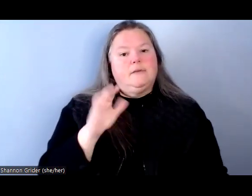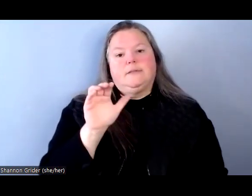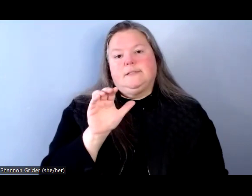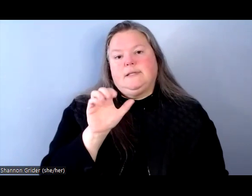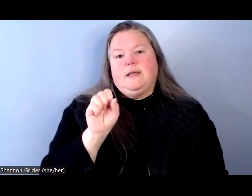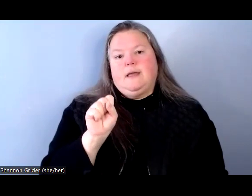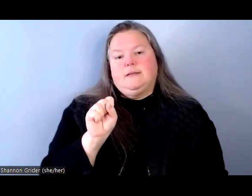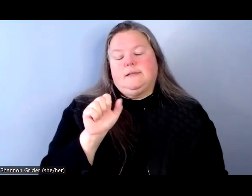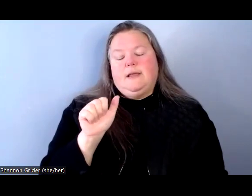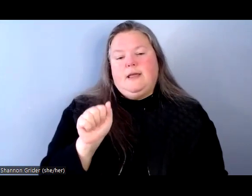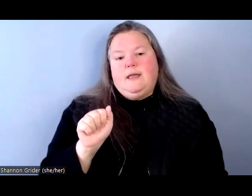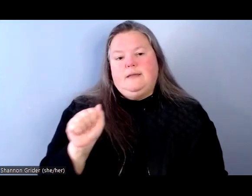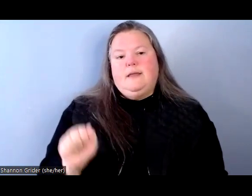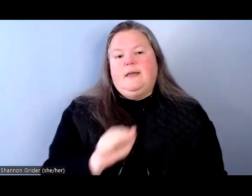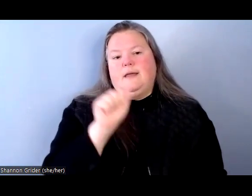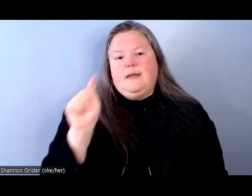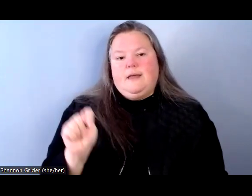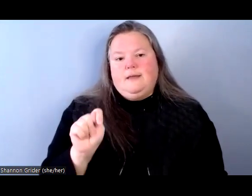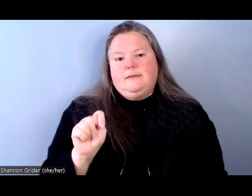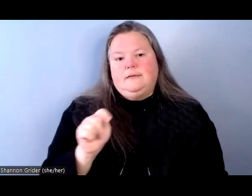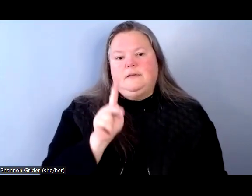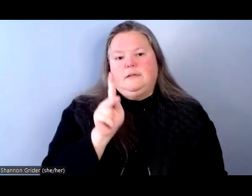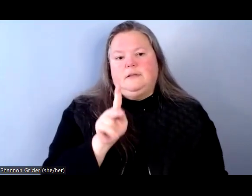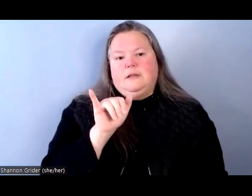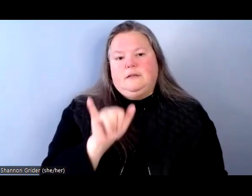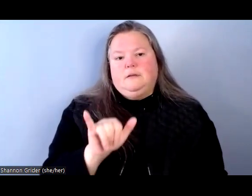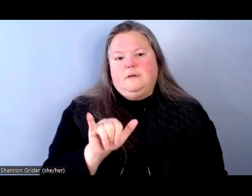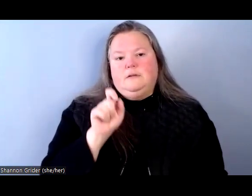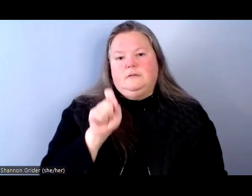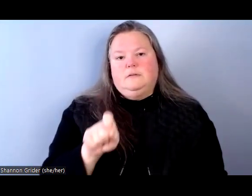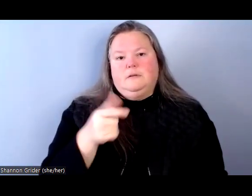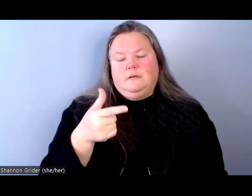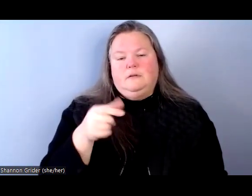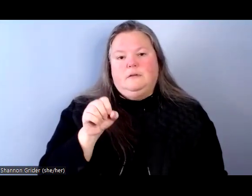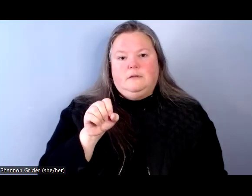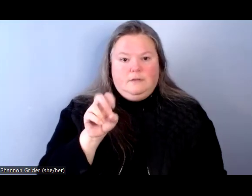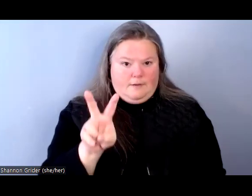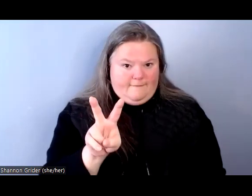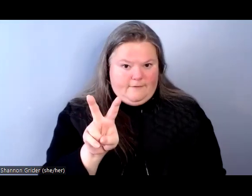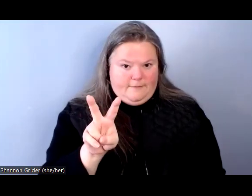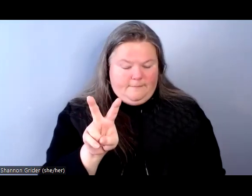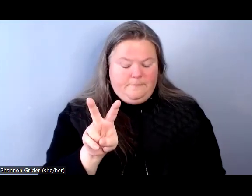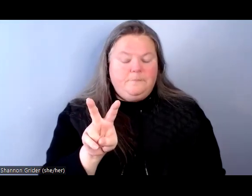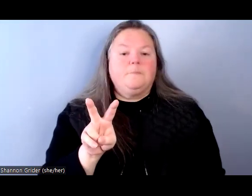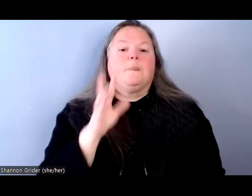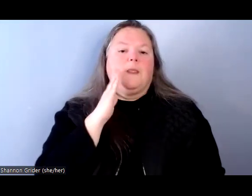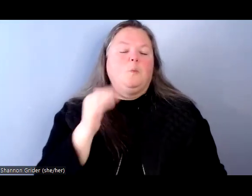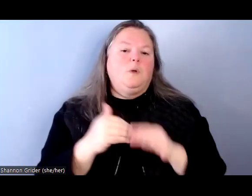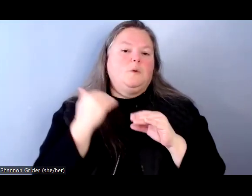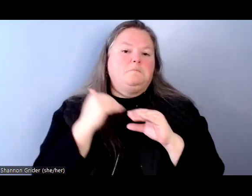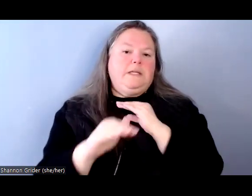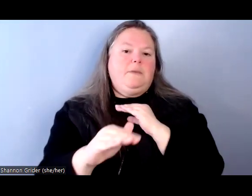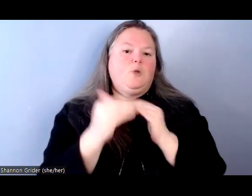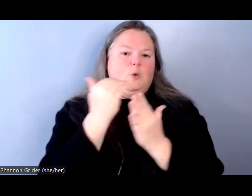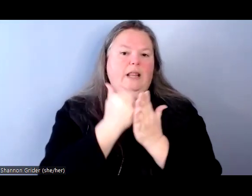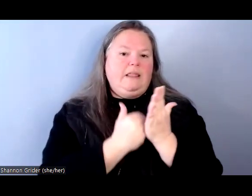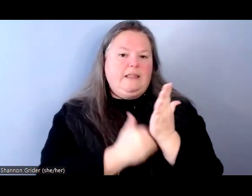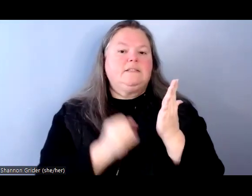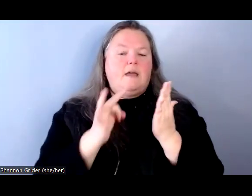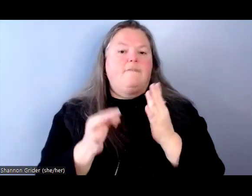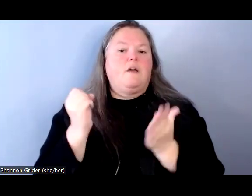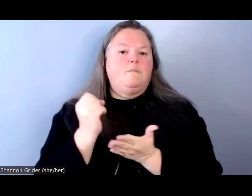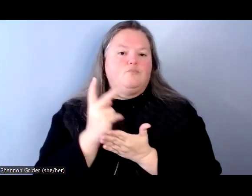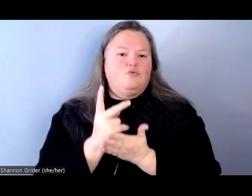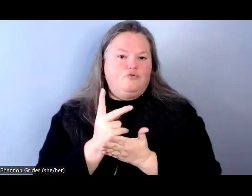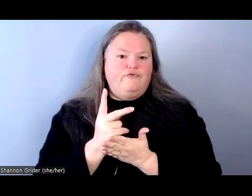csa@ky.gov and we can send you a list of the companies